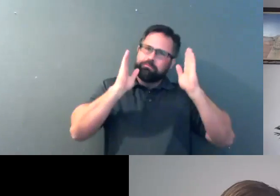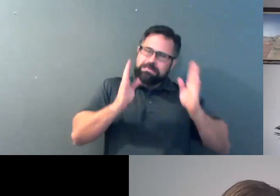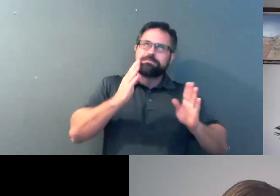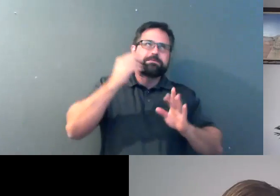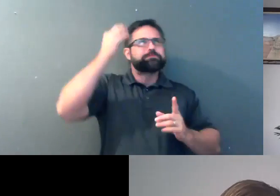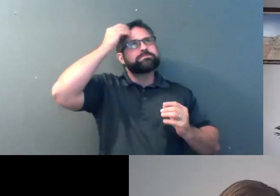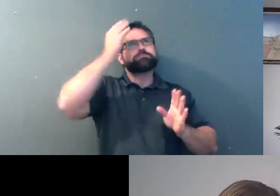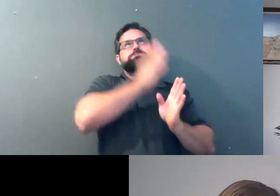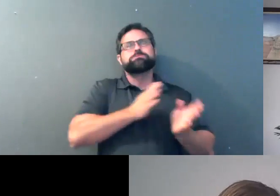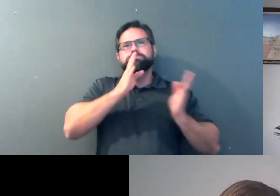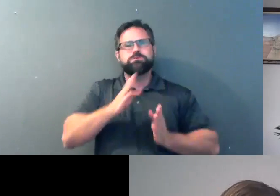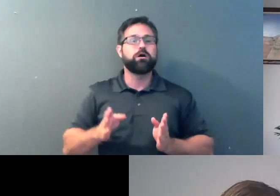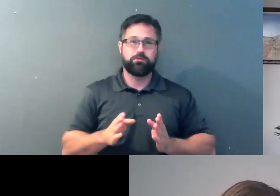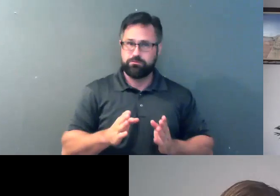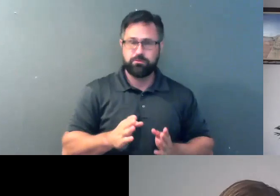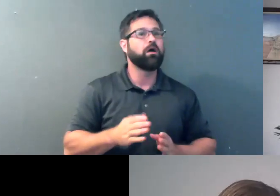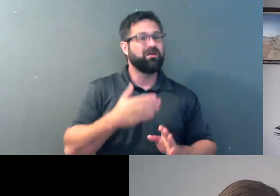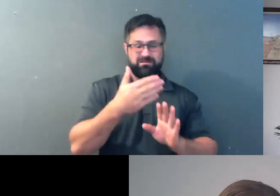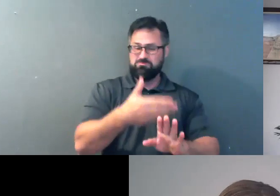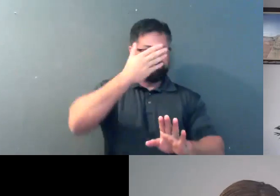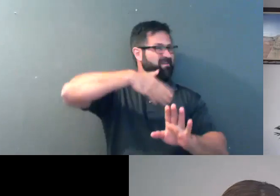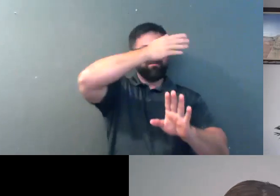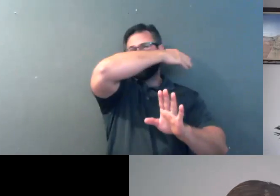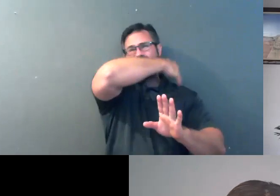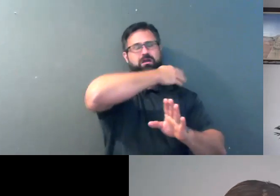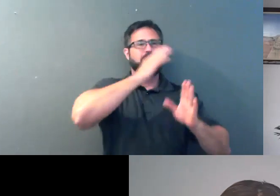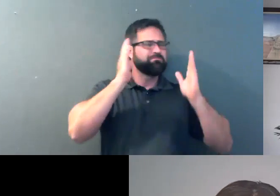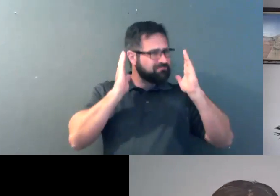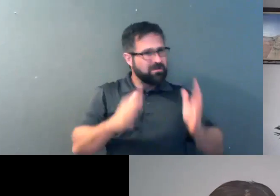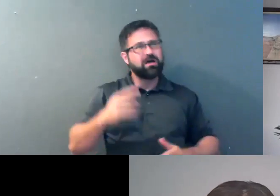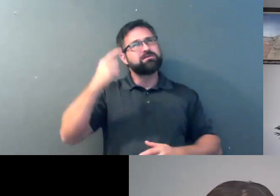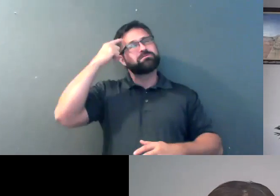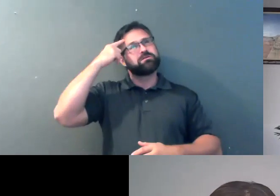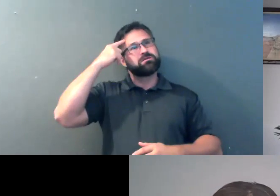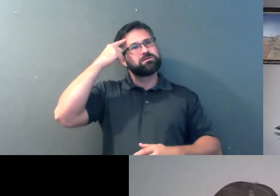be addressed from the preparedness stage if it's addressed from the preparedness stage it's more